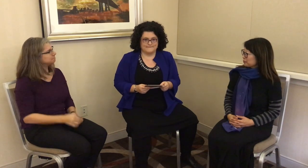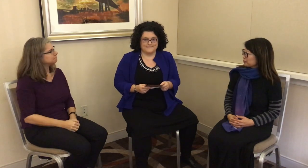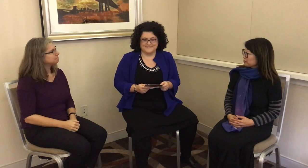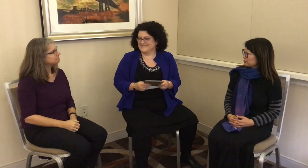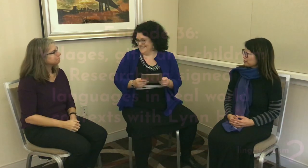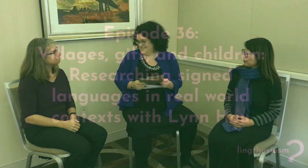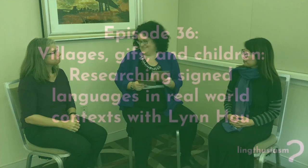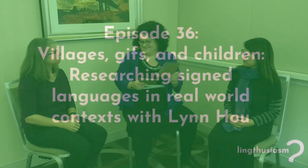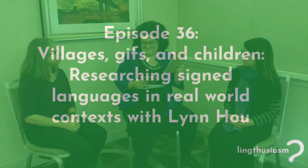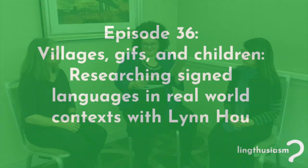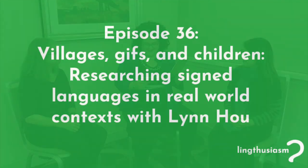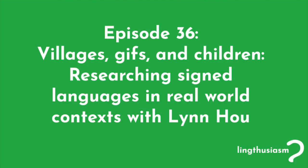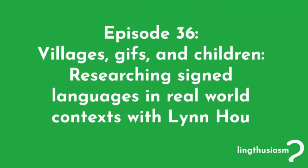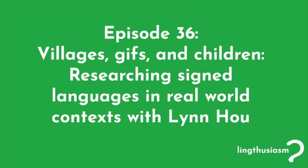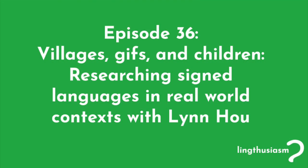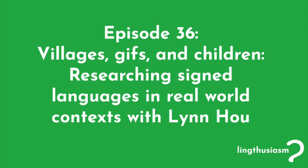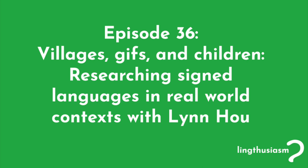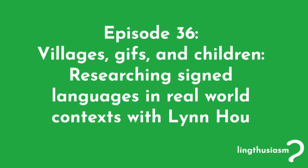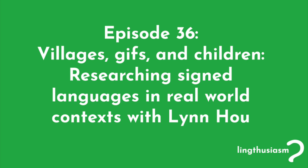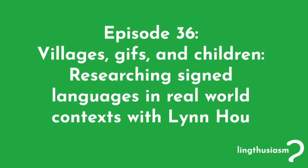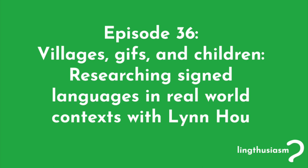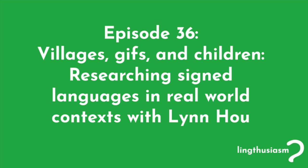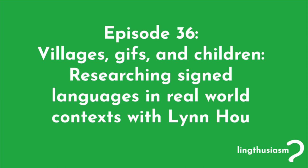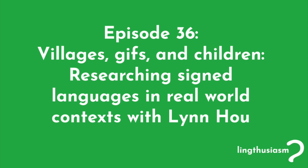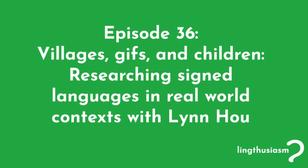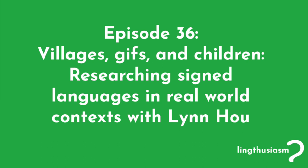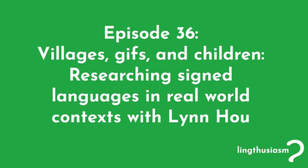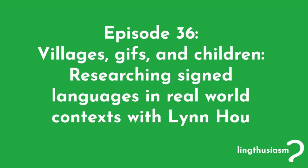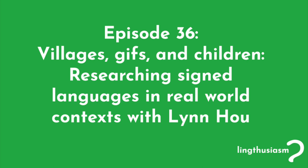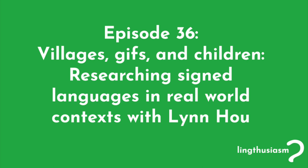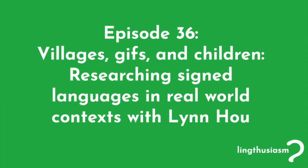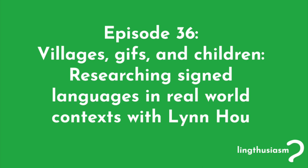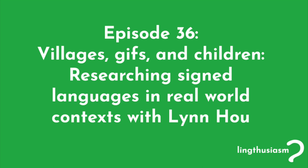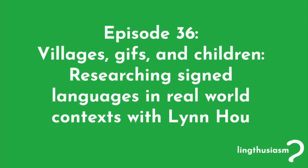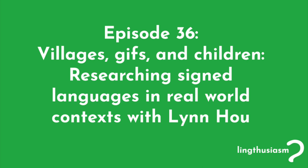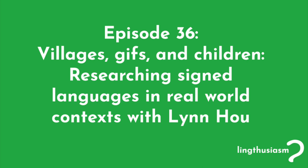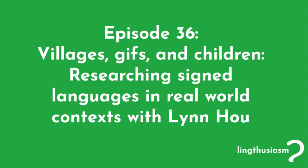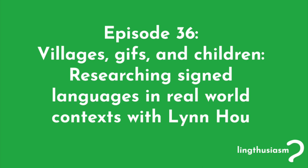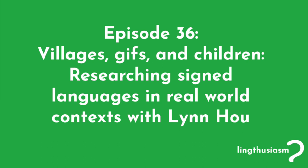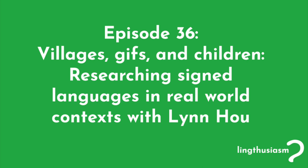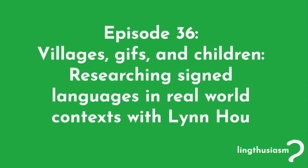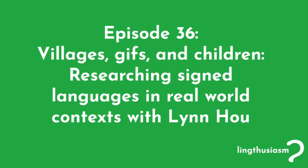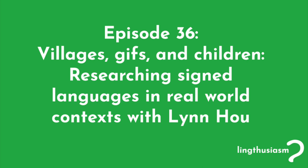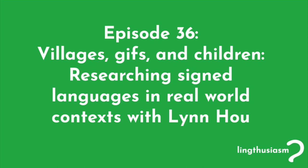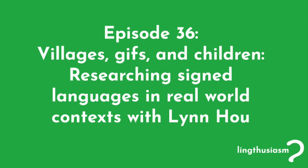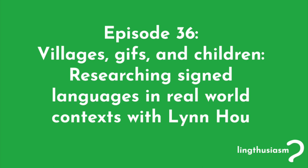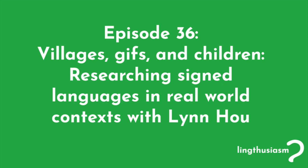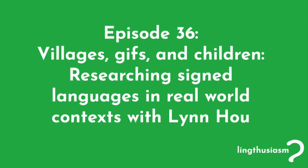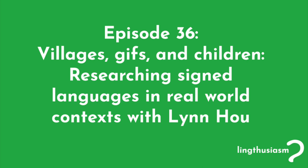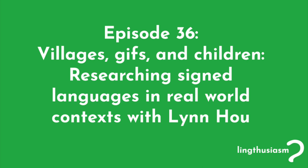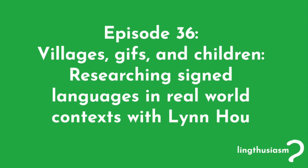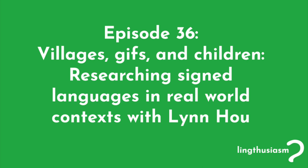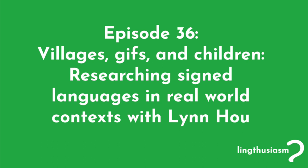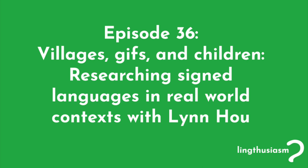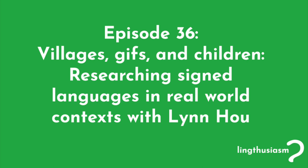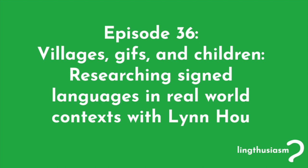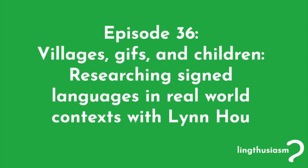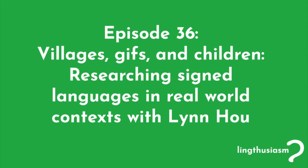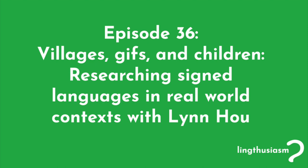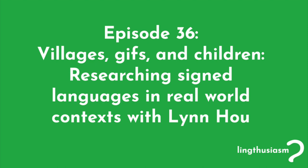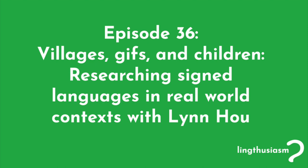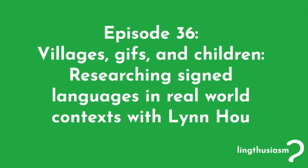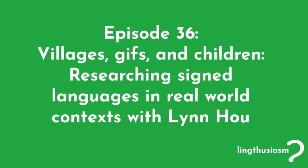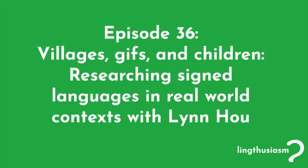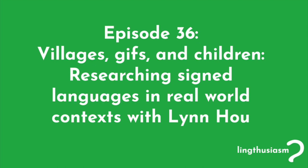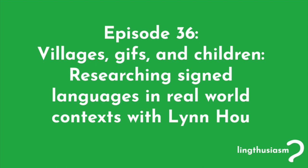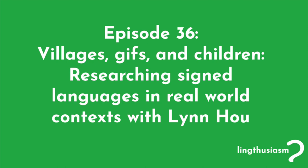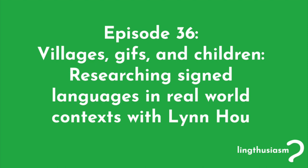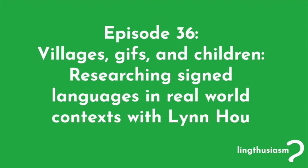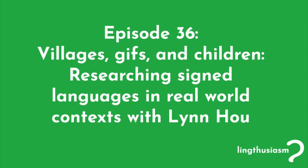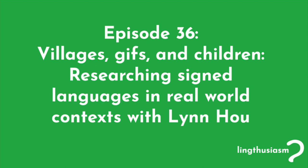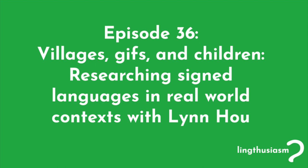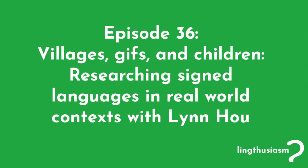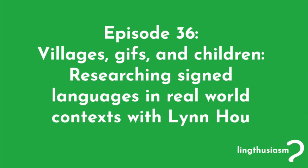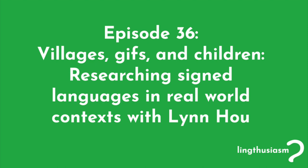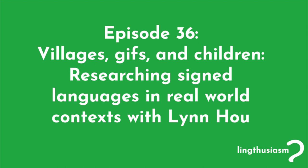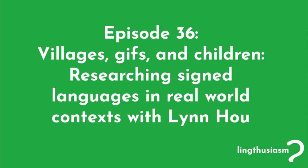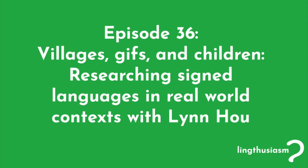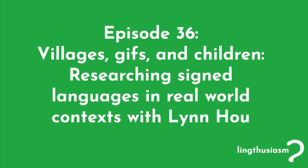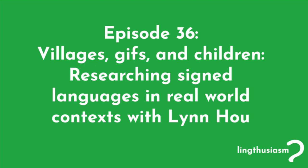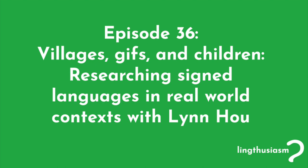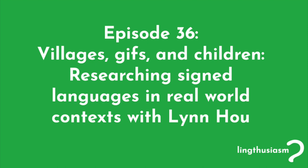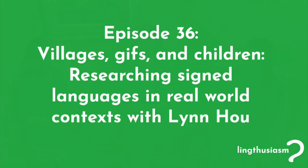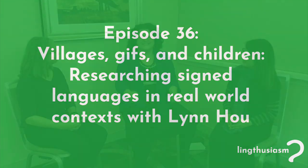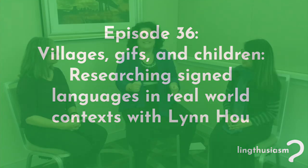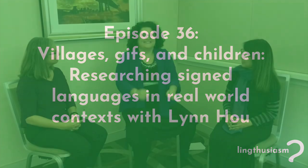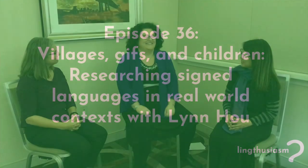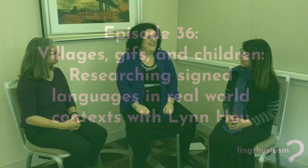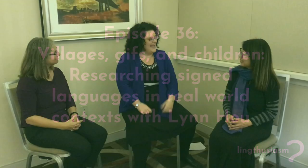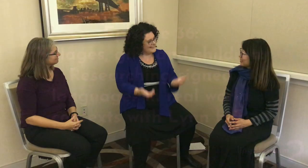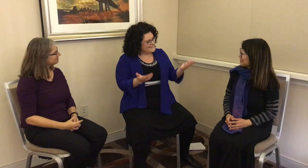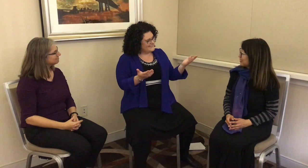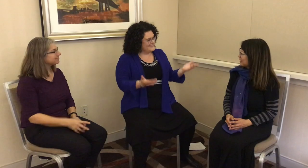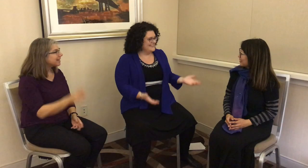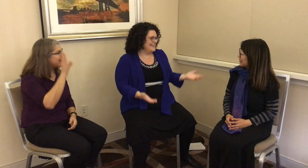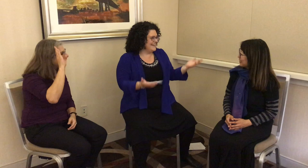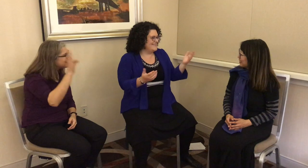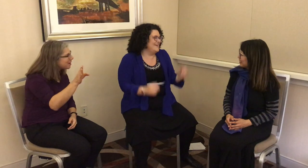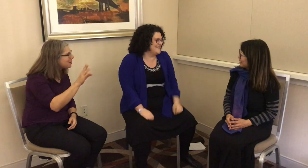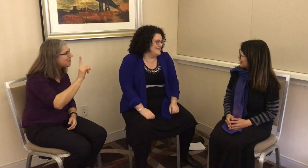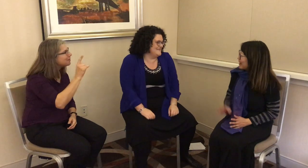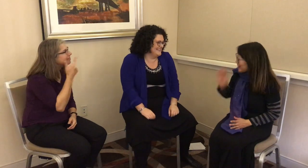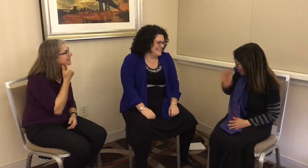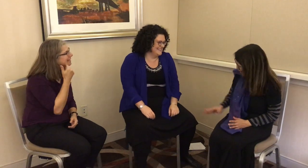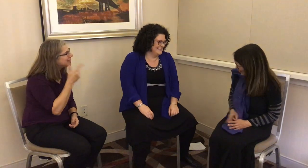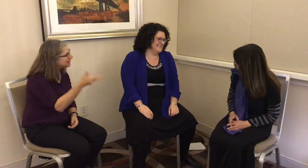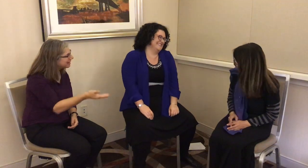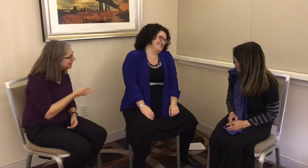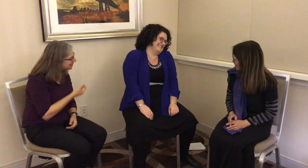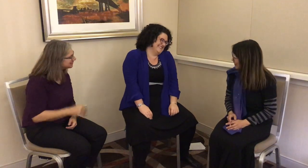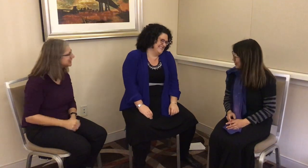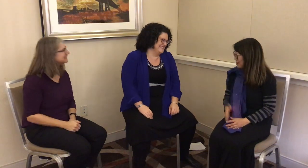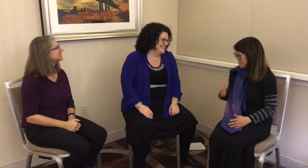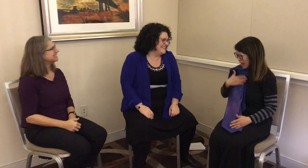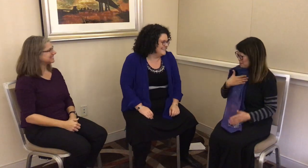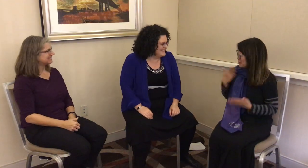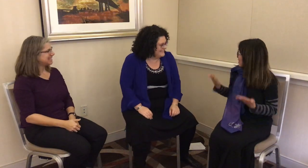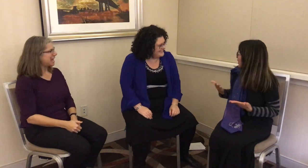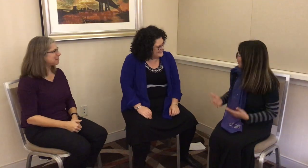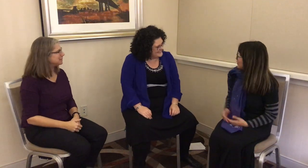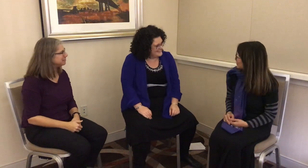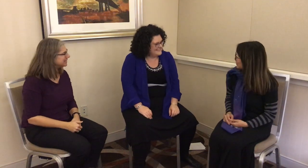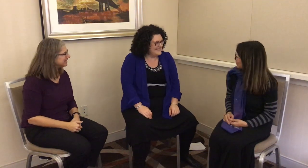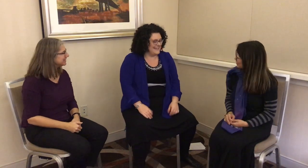G: Hello! Lina, welcome! L: Hello. Happy to be here.